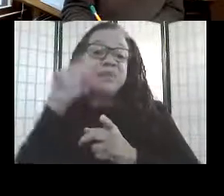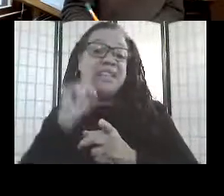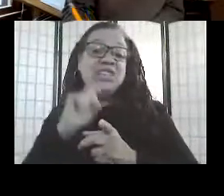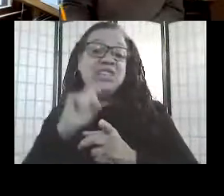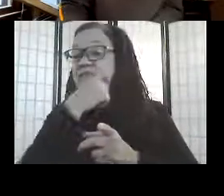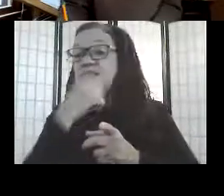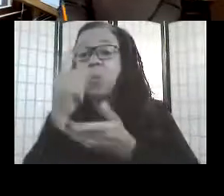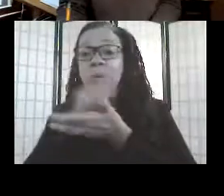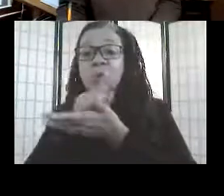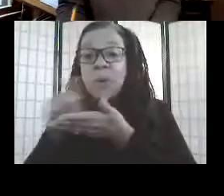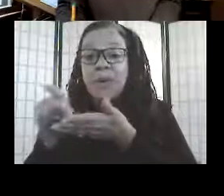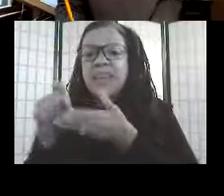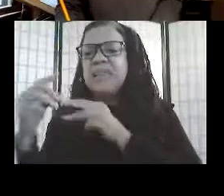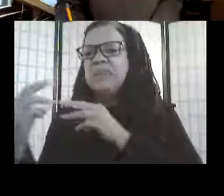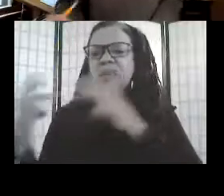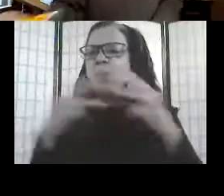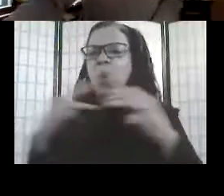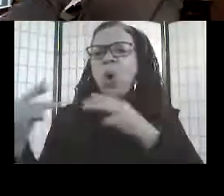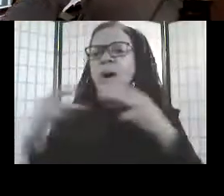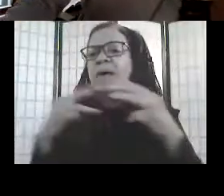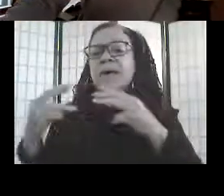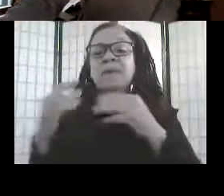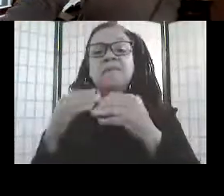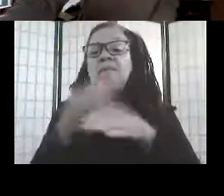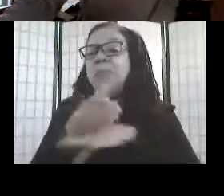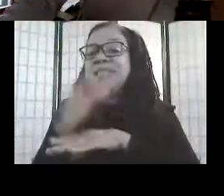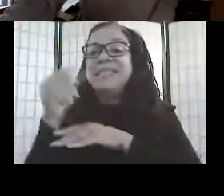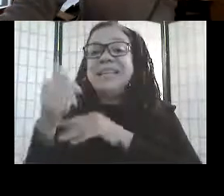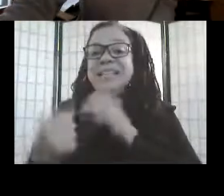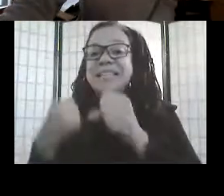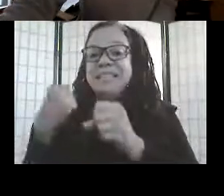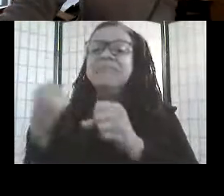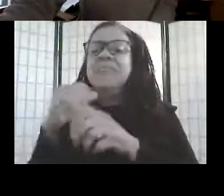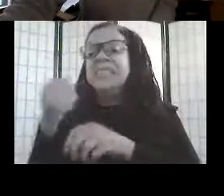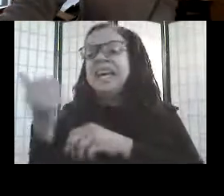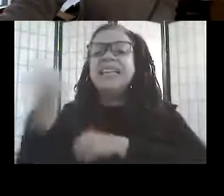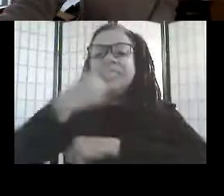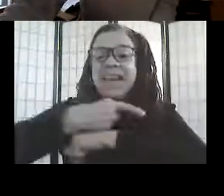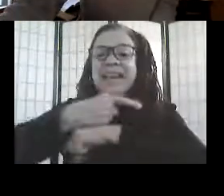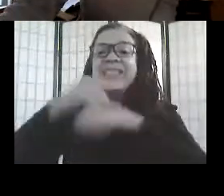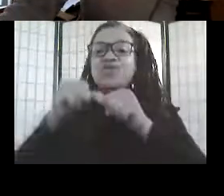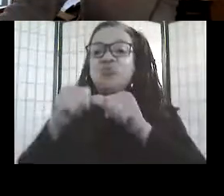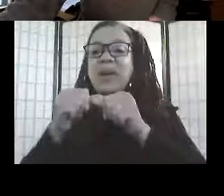because he was in combat for-- for um, over 10 days straight, I think, in the wilderness in Spotsylvania, he says in his letter.